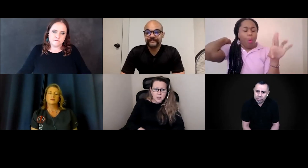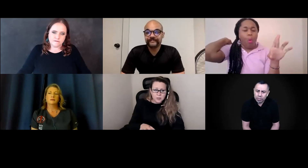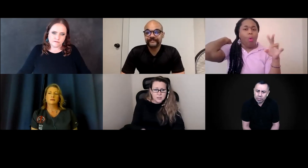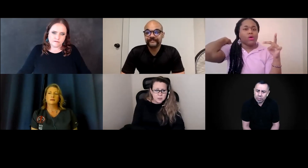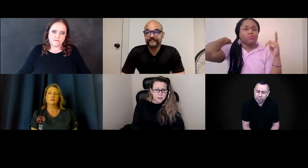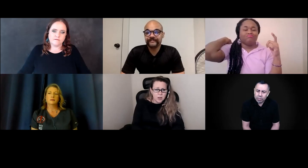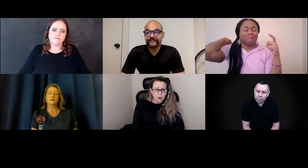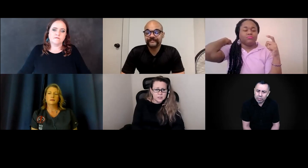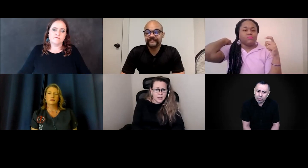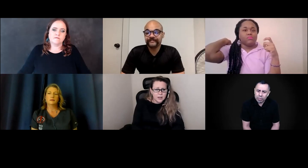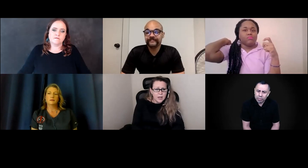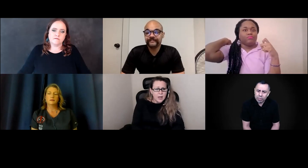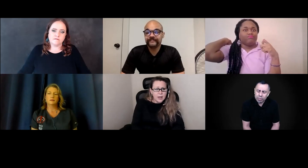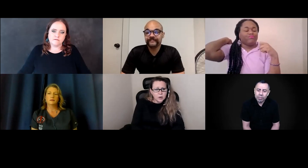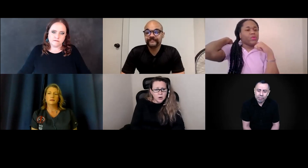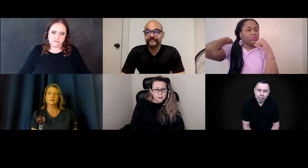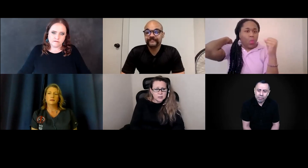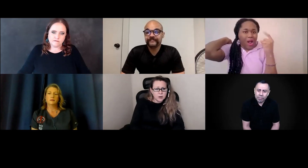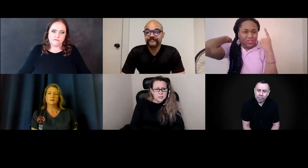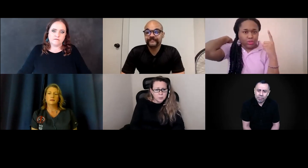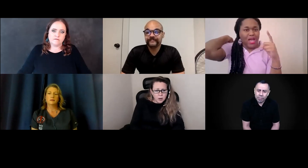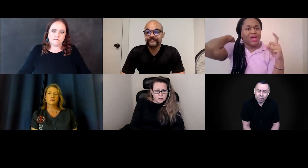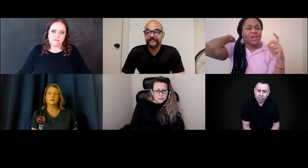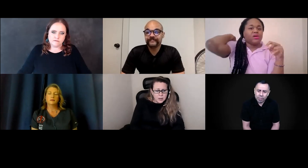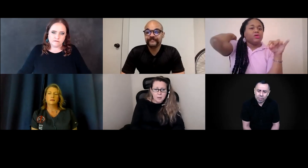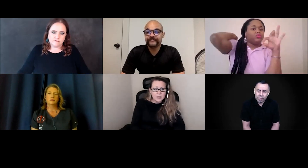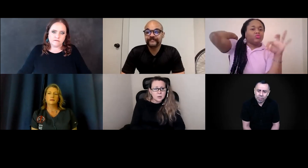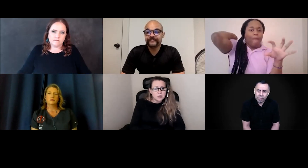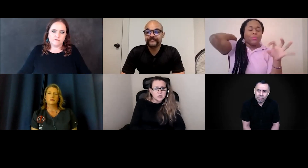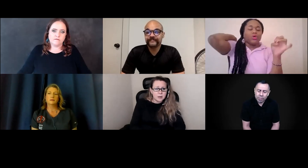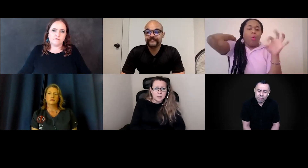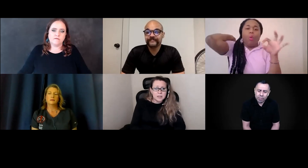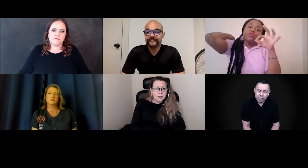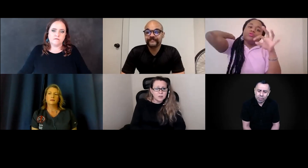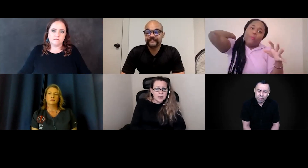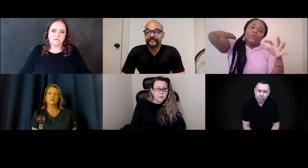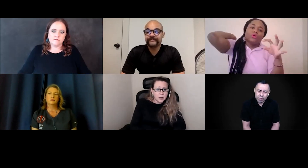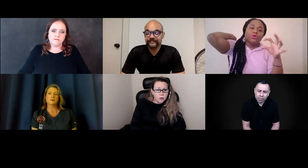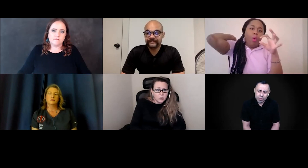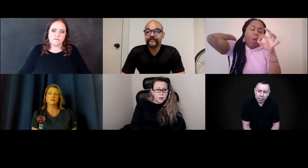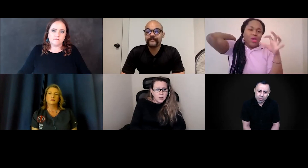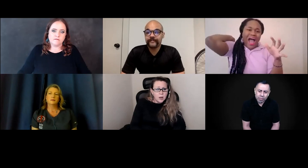Tell the disability office that and regardless of their response. Maybe they don't understand. Maybe they say flat out no.